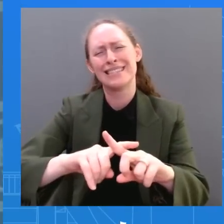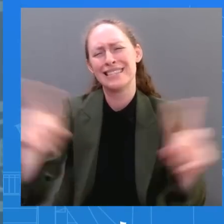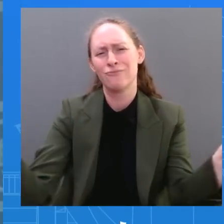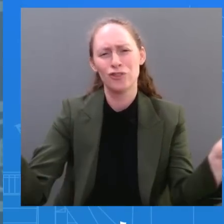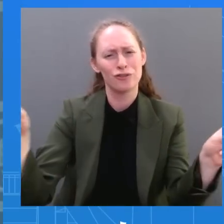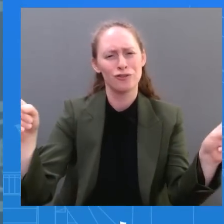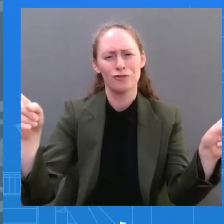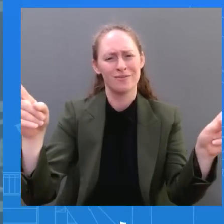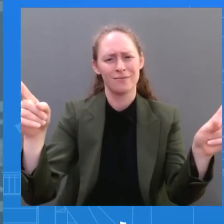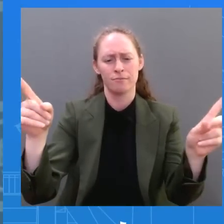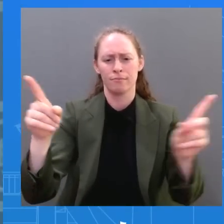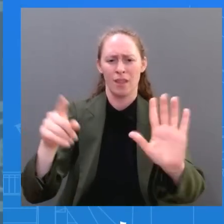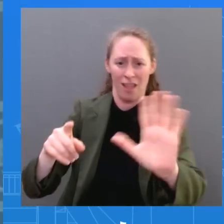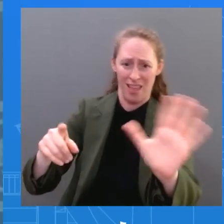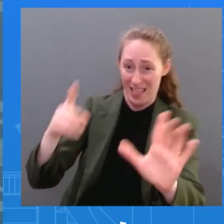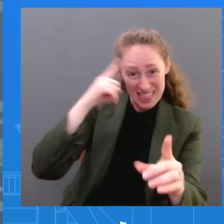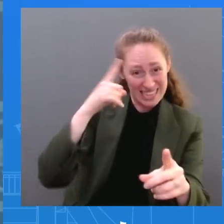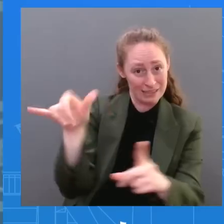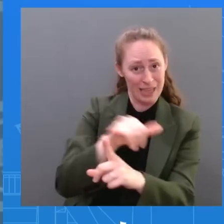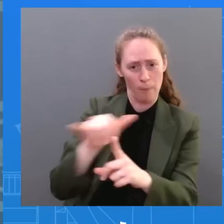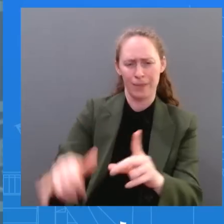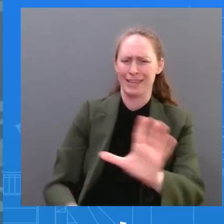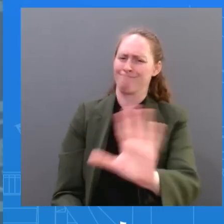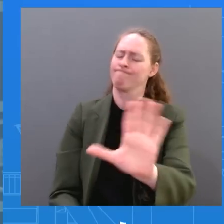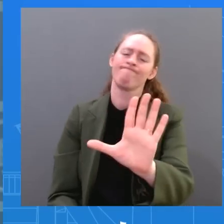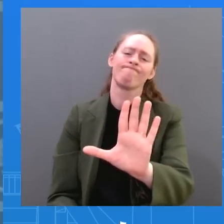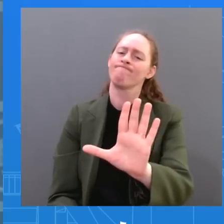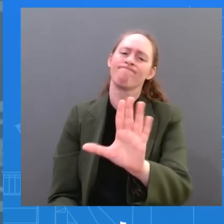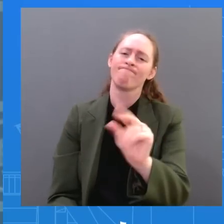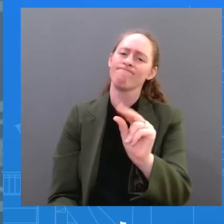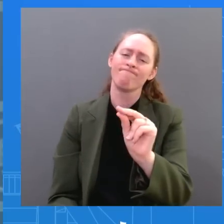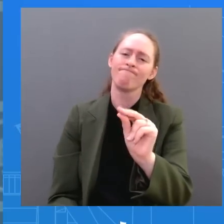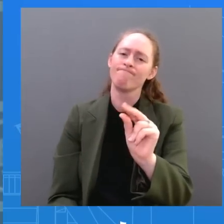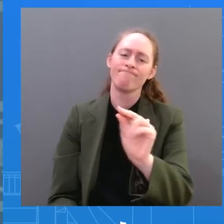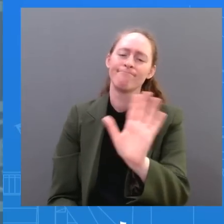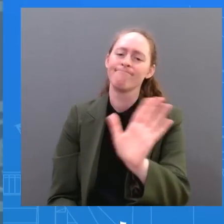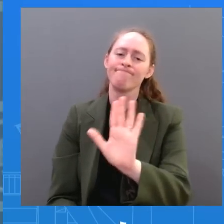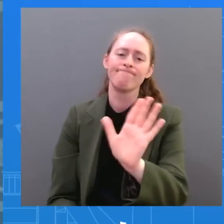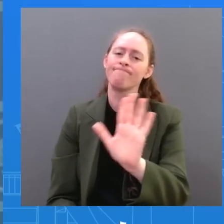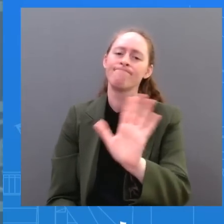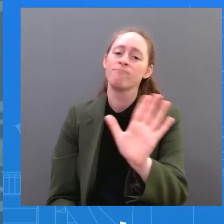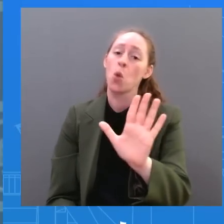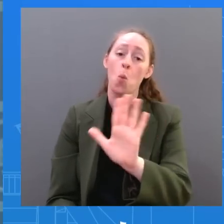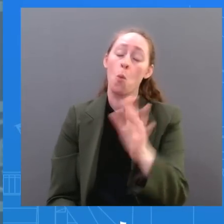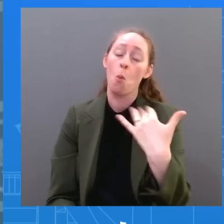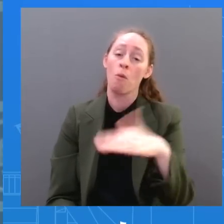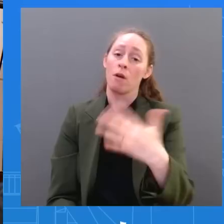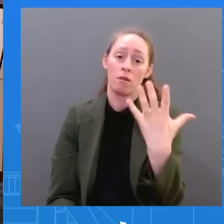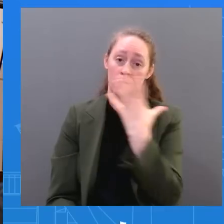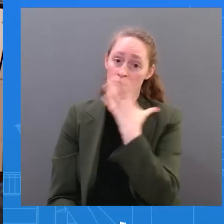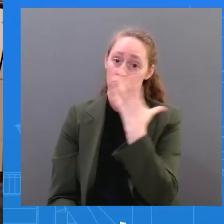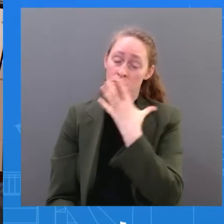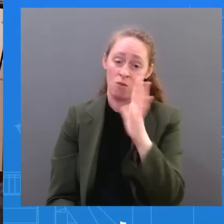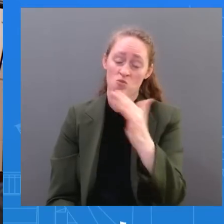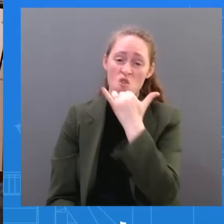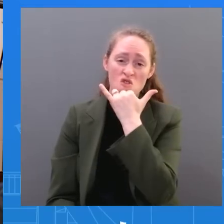that is -- that is just unbelievably wrong. The Press: But is it a concern that a Supreme Court justice may be harmed ? Ms. Jean-Pierre: I'm -- I'm moving on. I'm moving on.